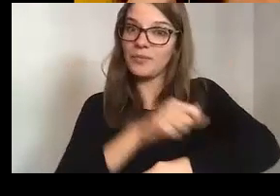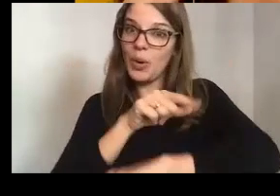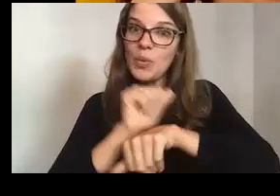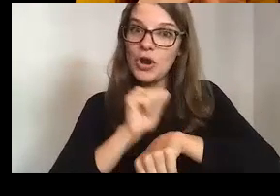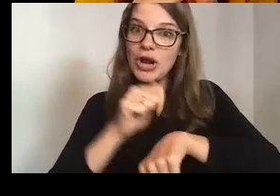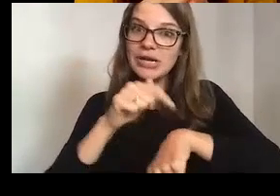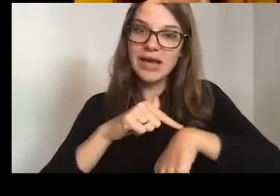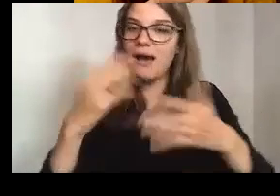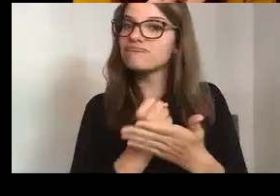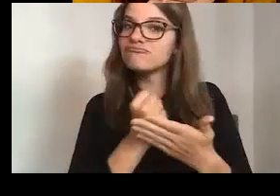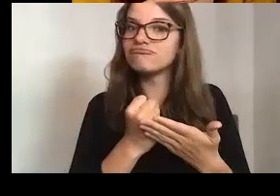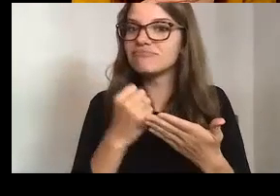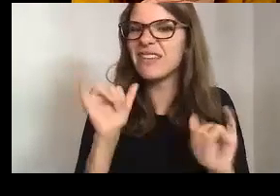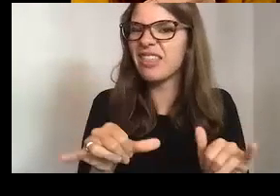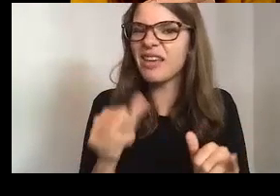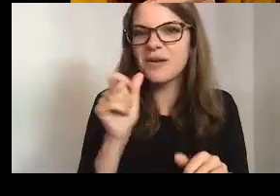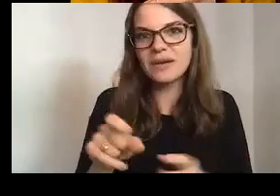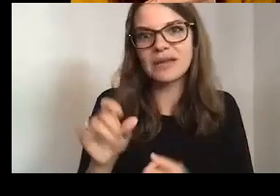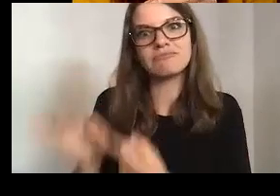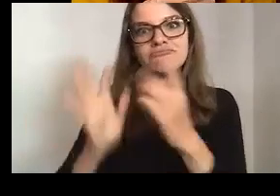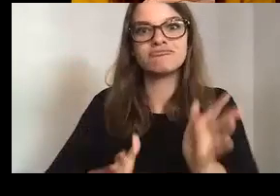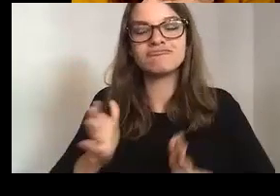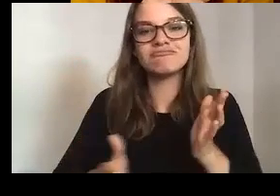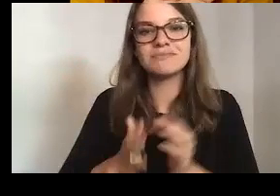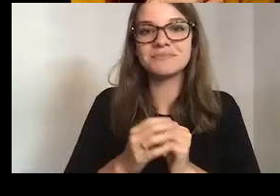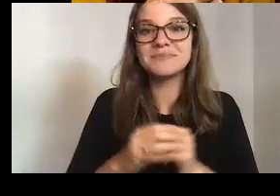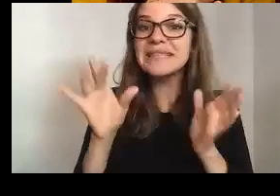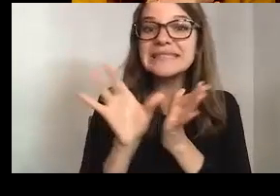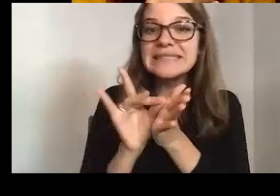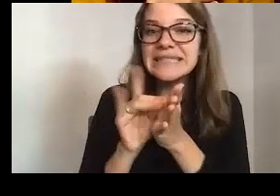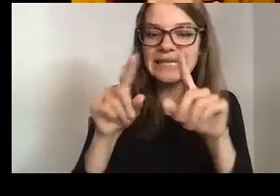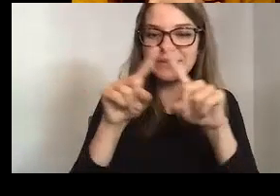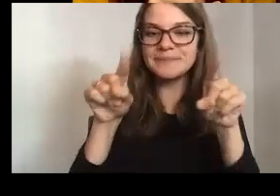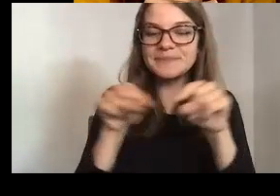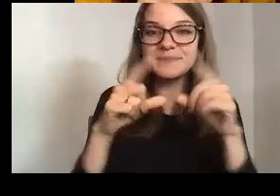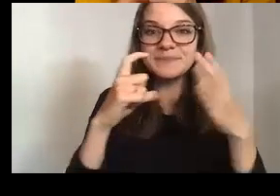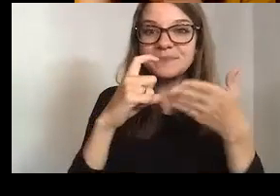to use that using things like sticky notes and sticking them to the fridge or to the wall that